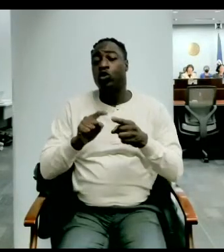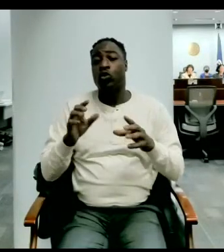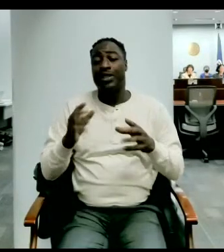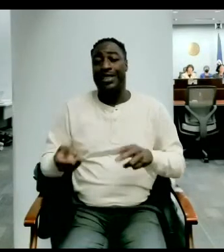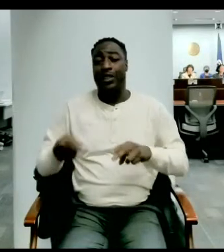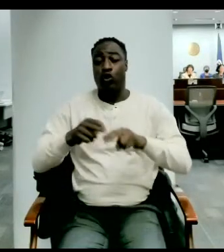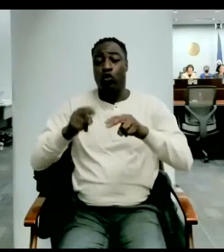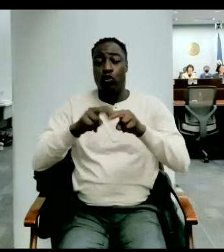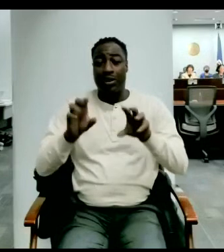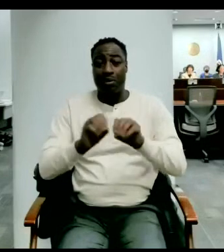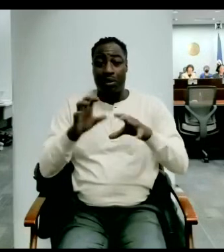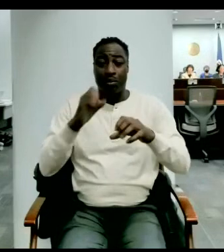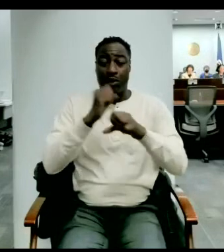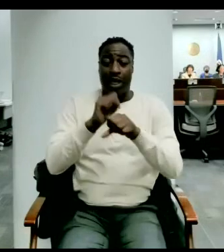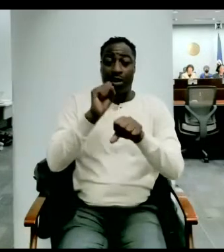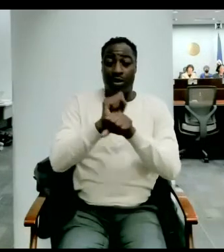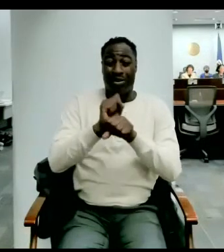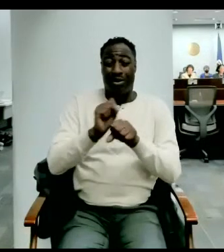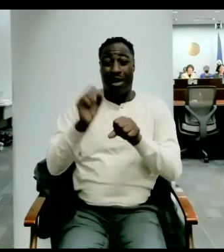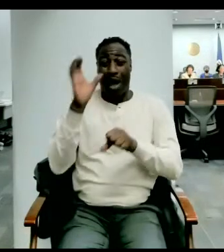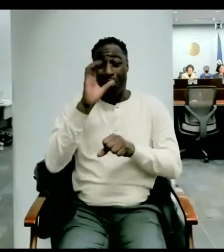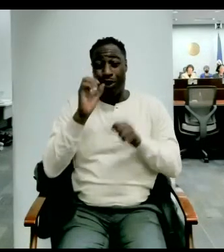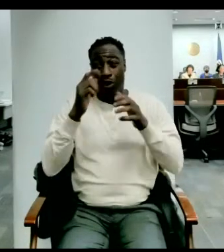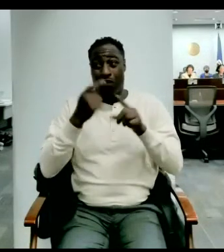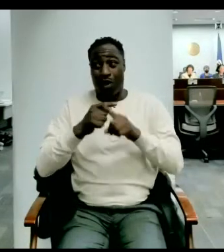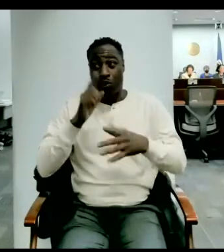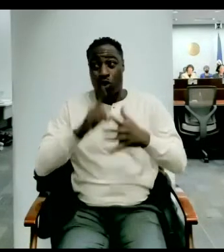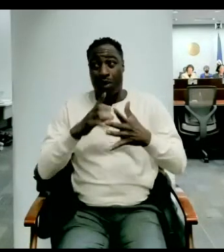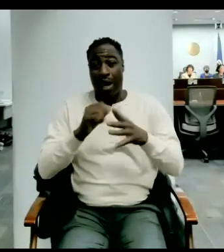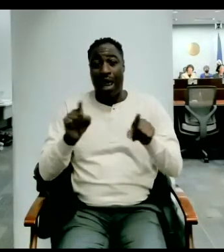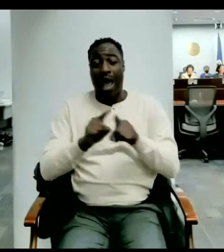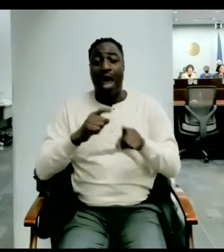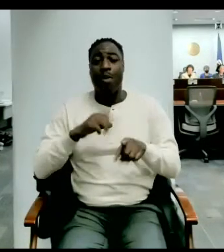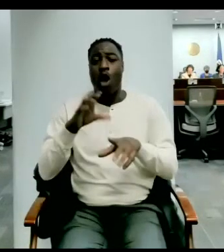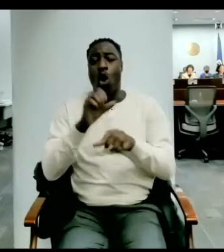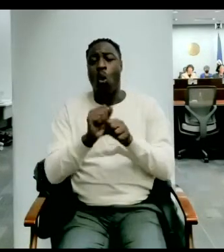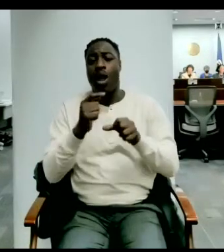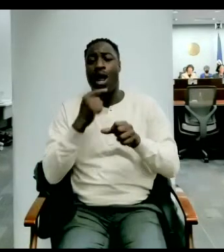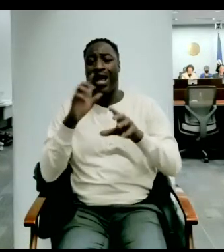protect job seekers from discrimination and as my colleagues says to give employers